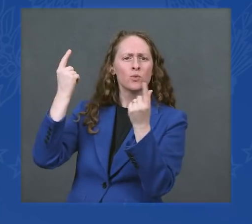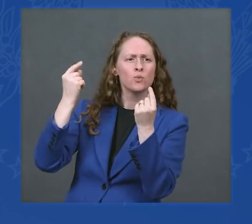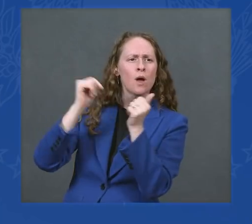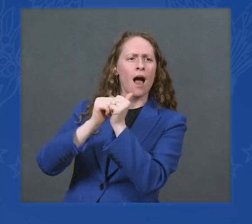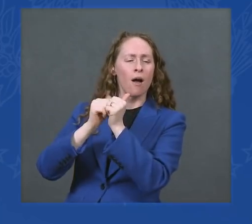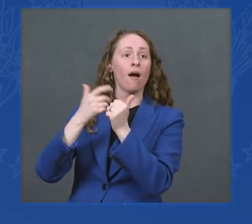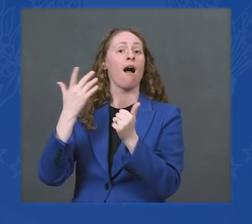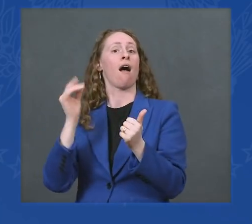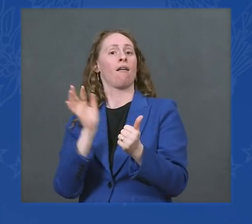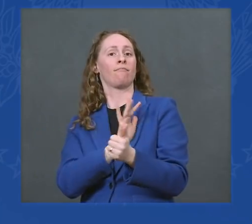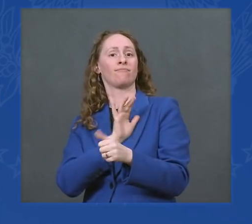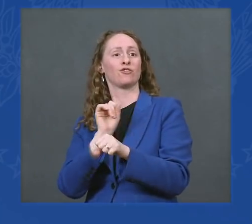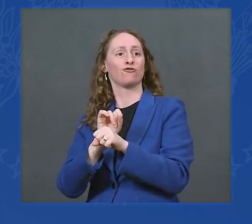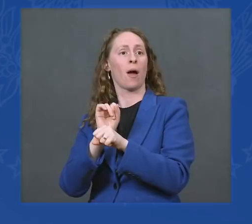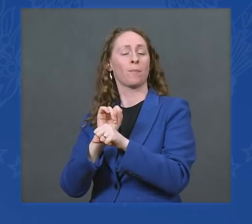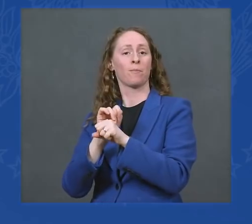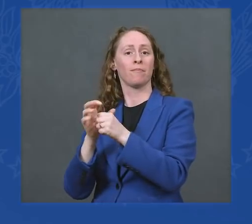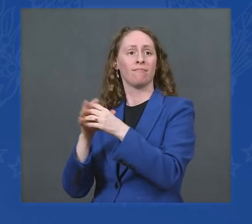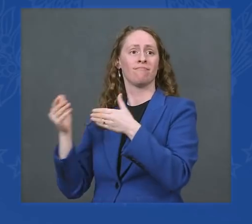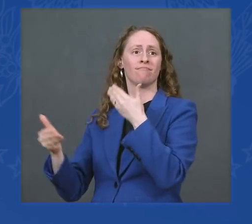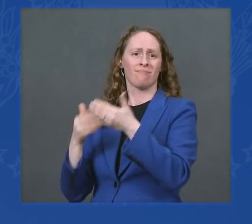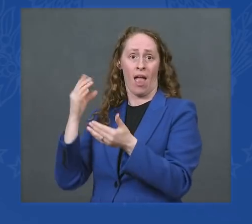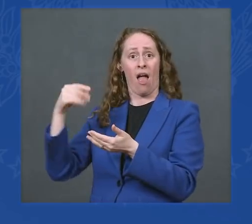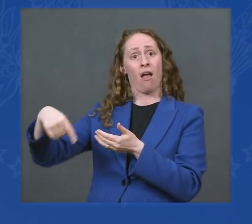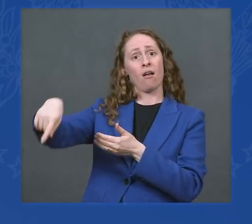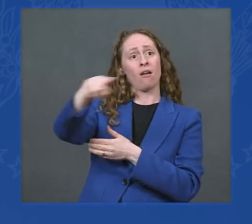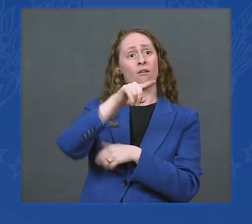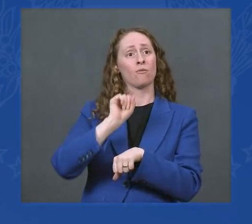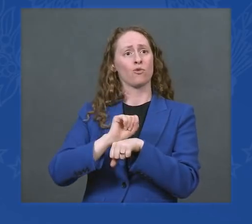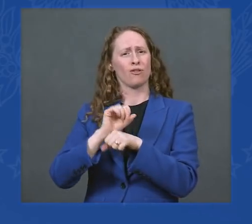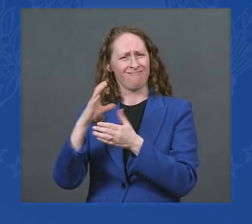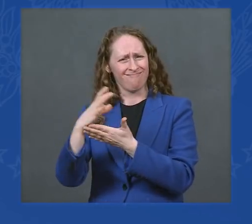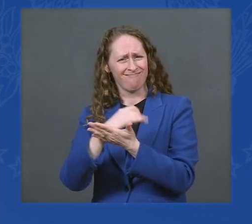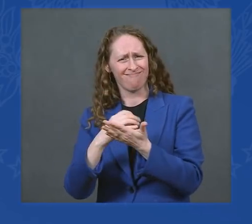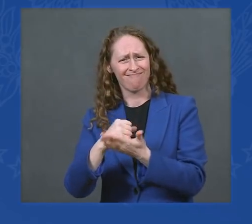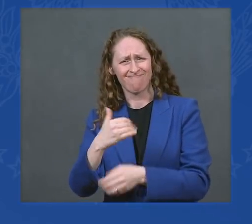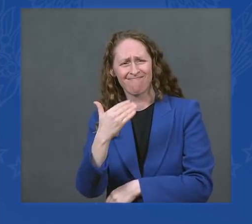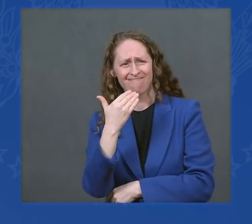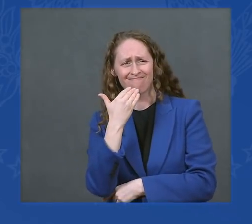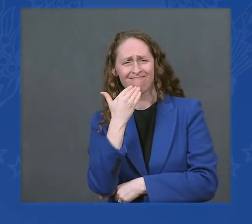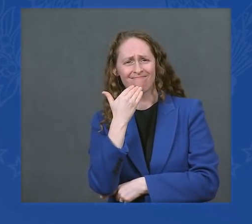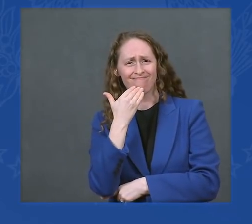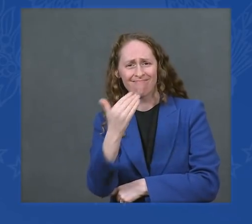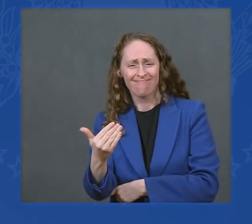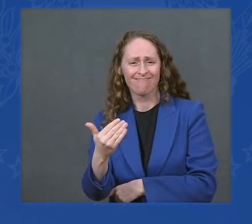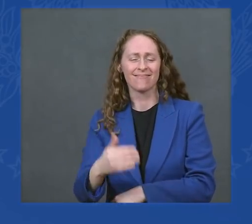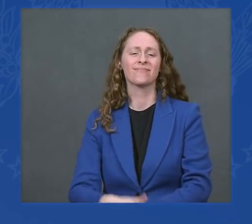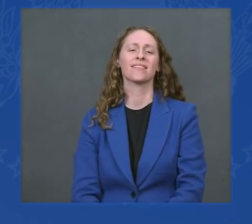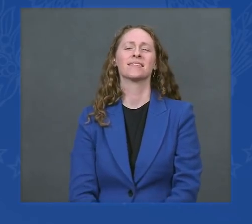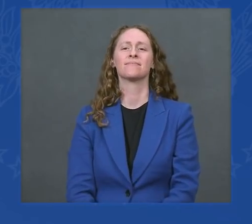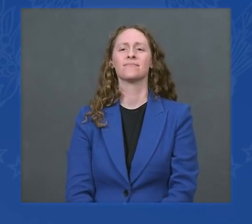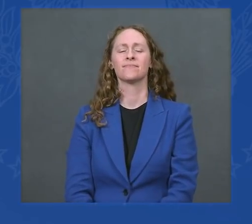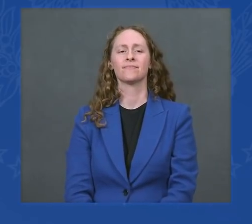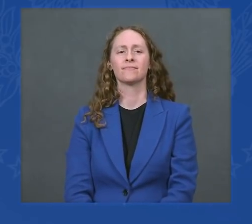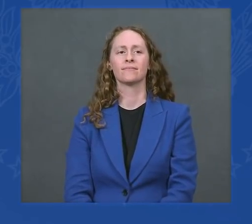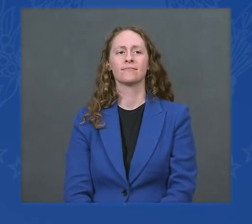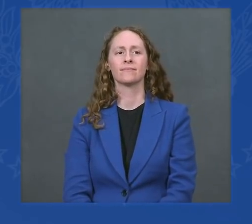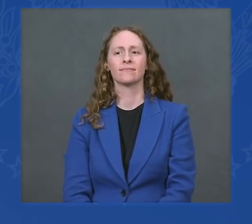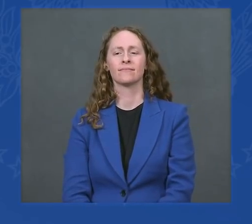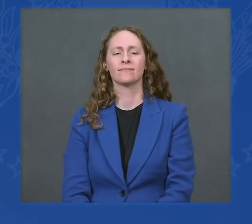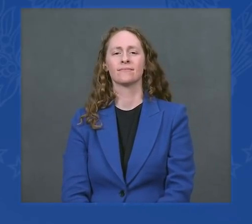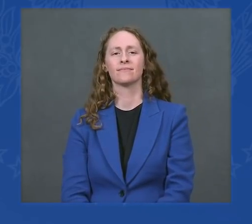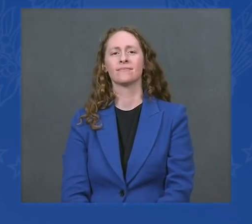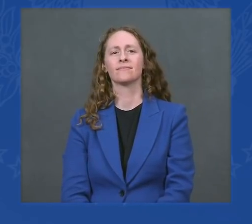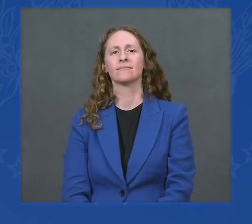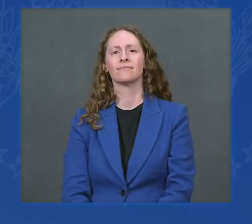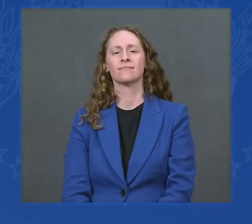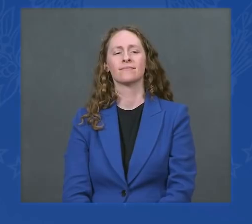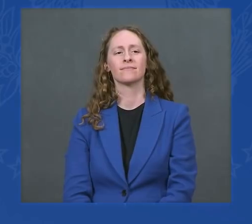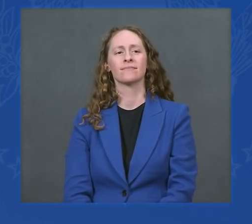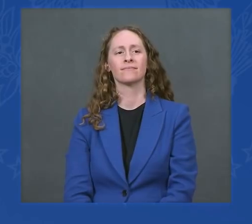Jane Hunter: Thank you, Gina.